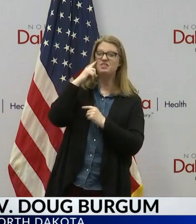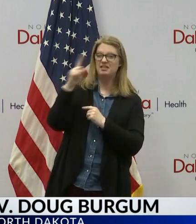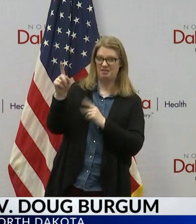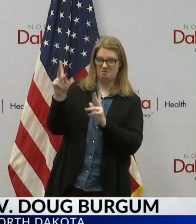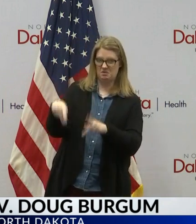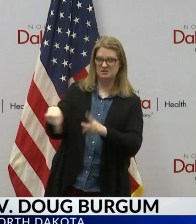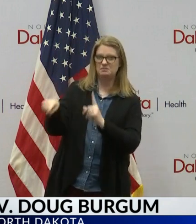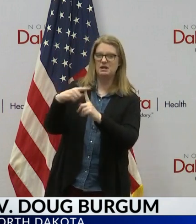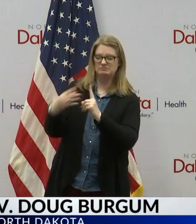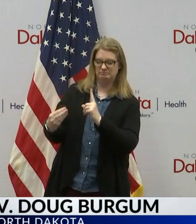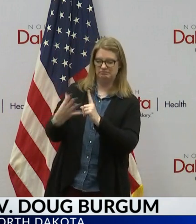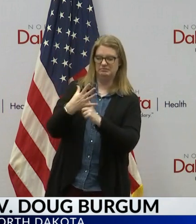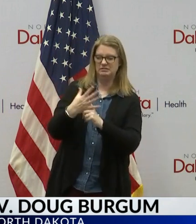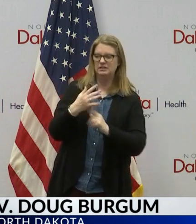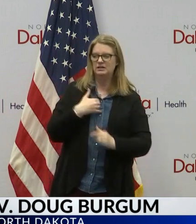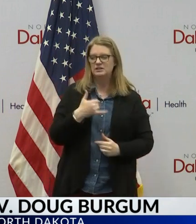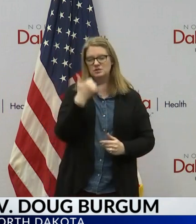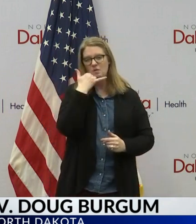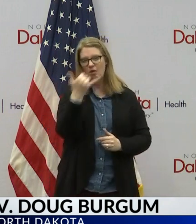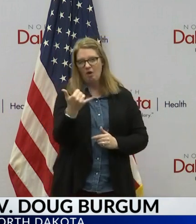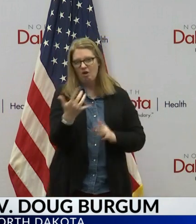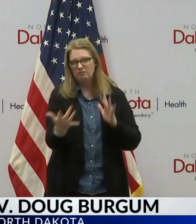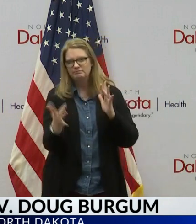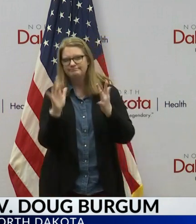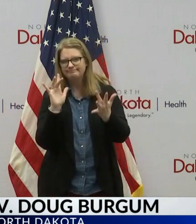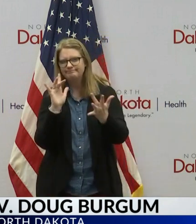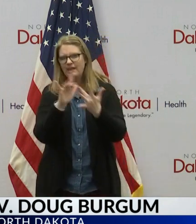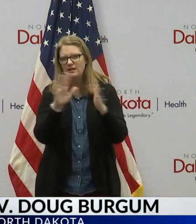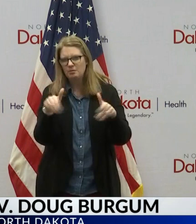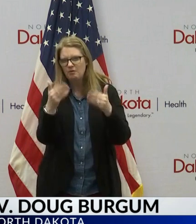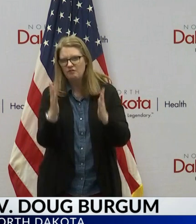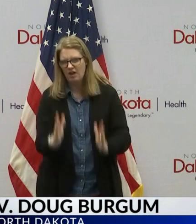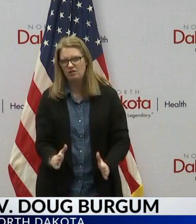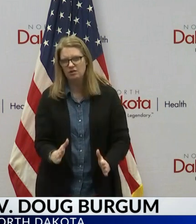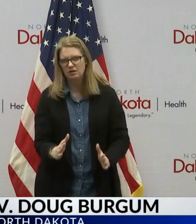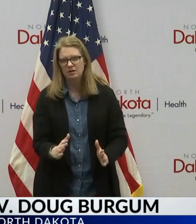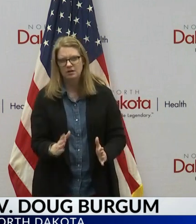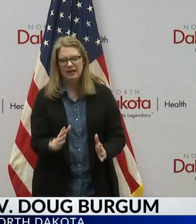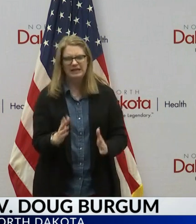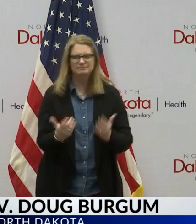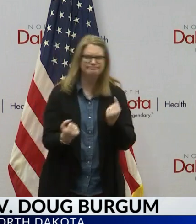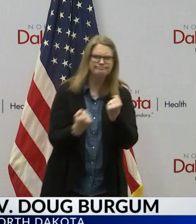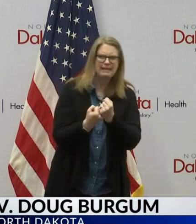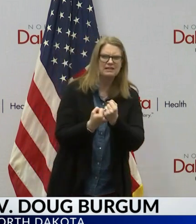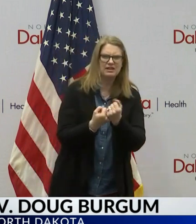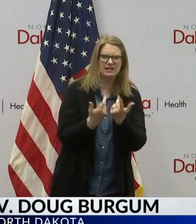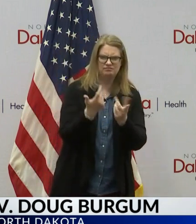OF THE SYMPTOMS THEY HAVE, THAT FEEL THEY MAY HAVE EXPOSURE TO SOMEONE WHO IS POSITIVE, TO